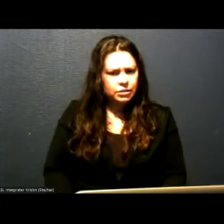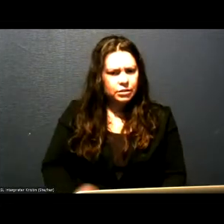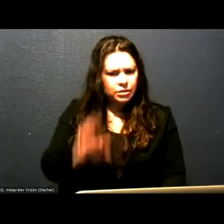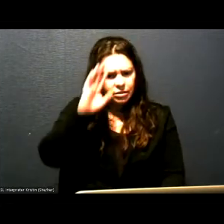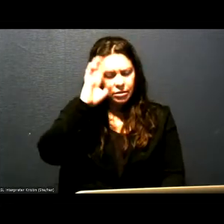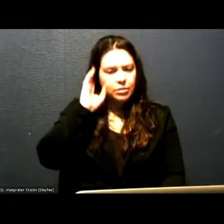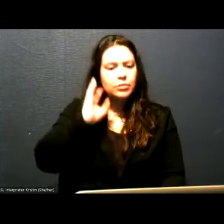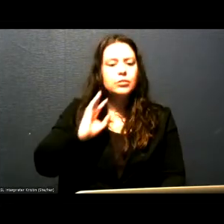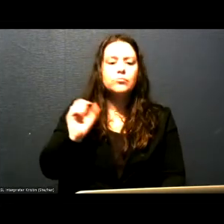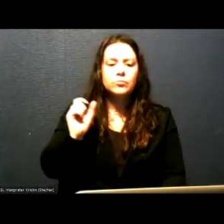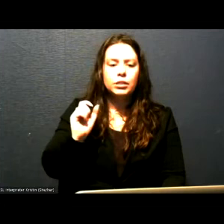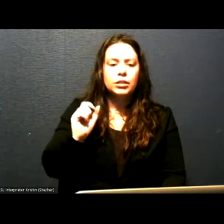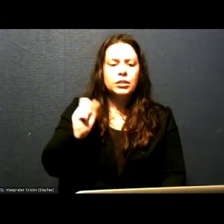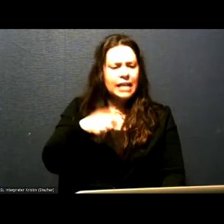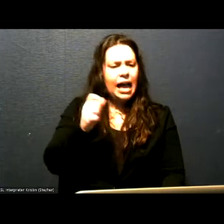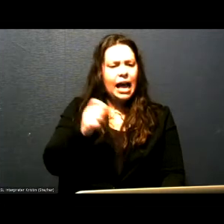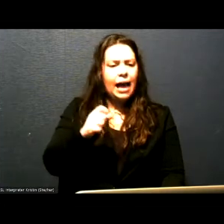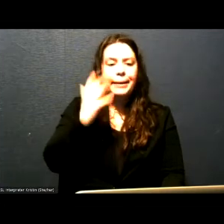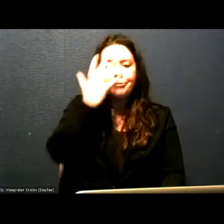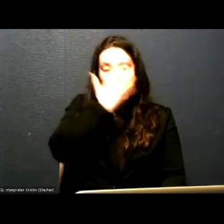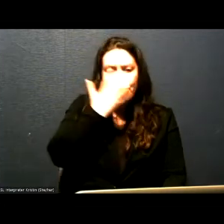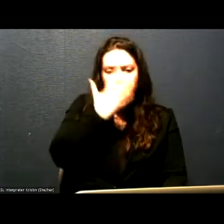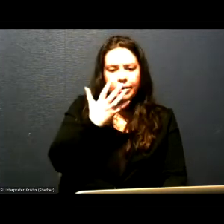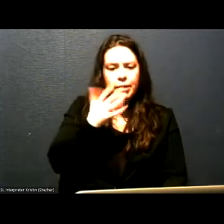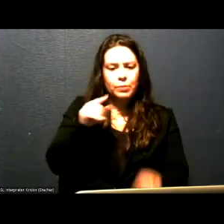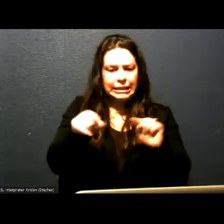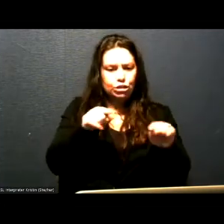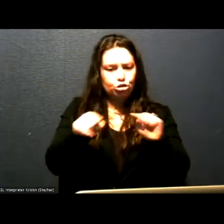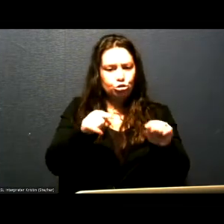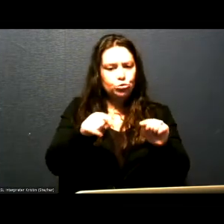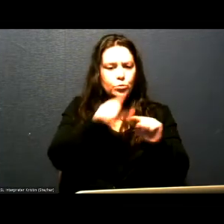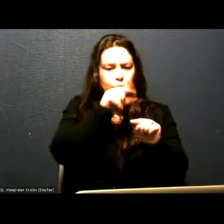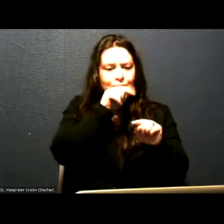Kayleigh: Yeah, so, uh, basically in terms of how they look between these two individuals, it changes throughout the season,